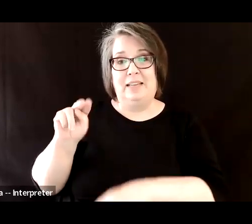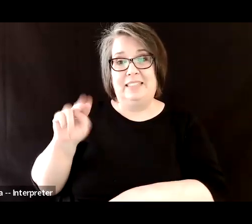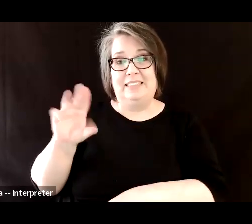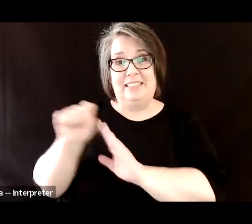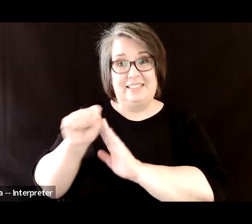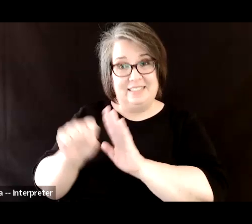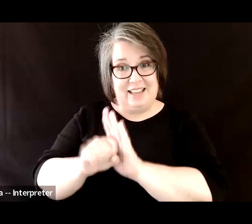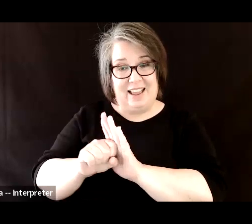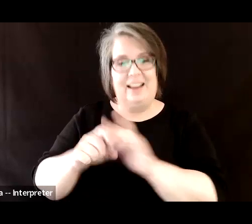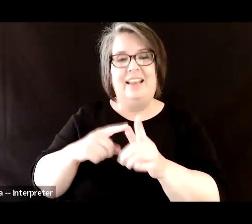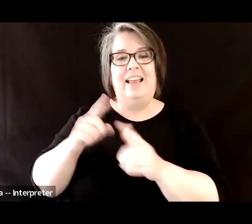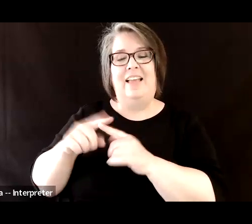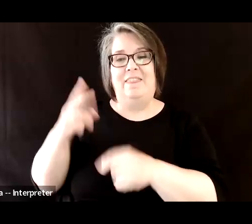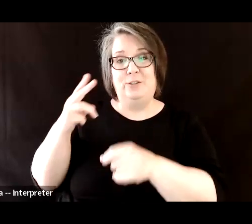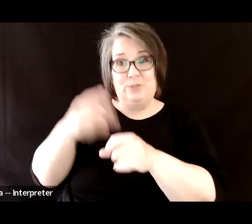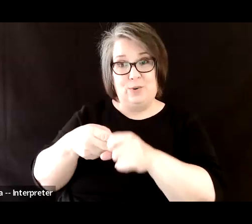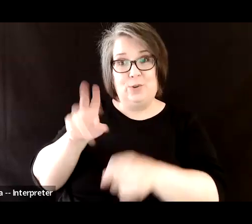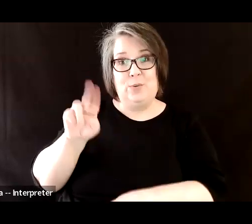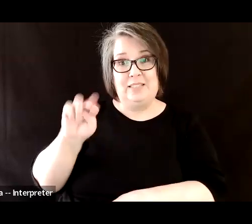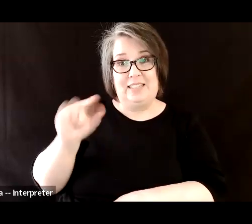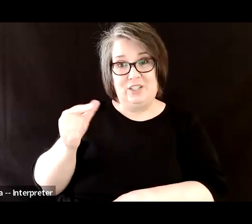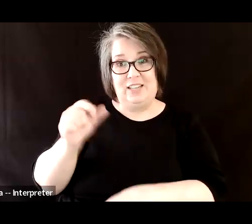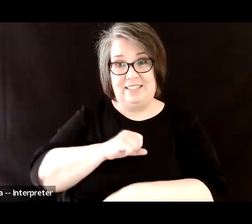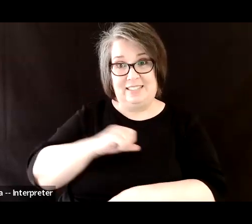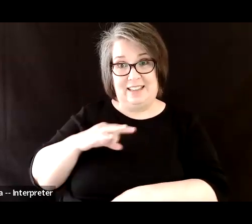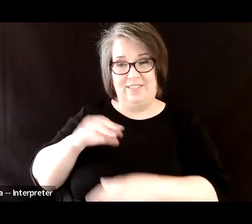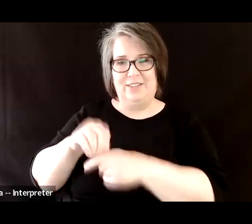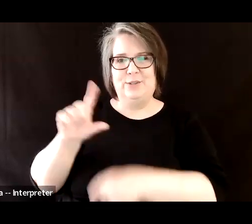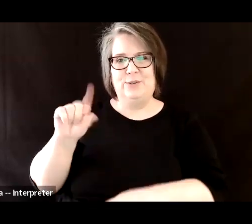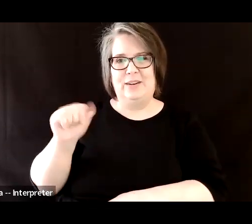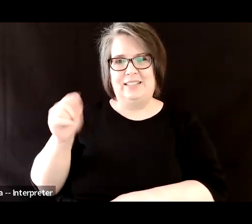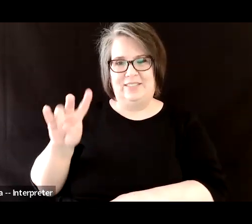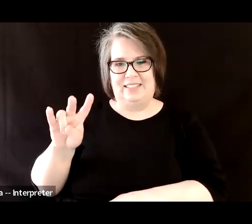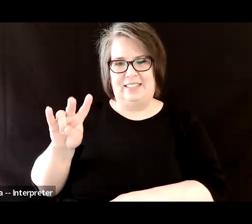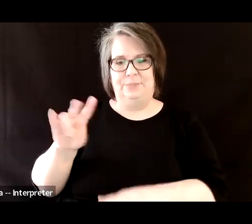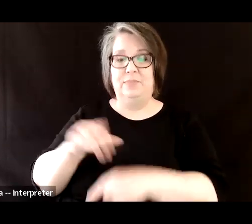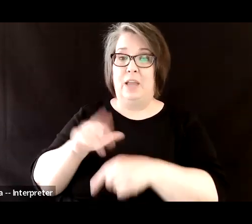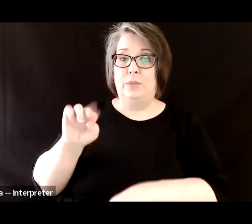joined the UNCG staff in 2017. At UNCG, Nathan supports faculty